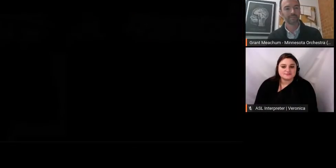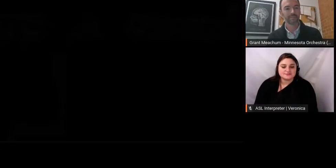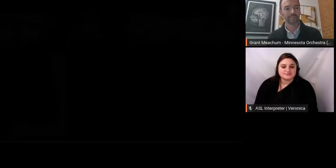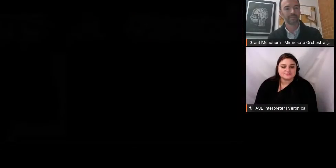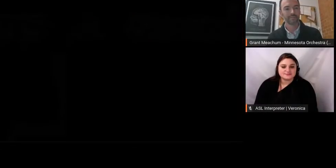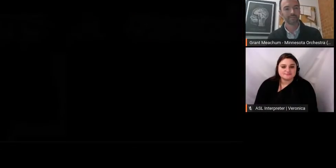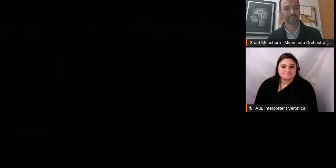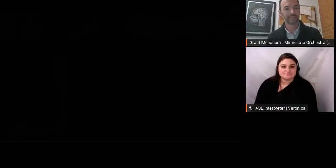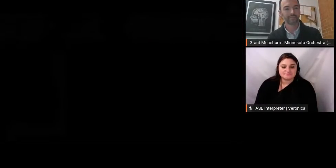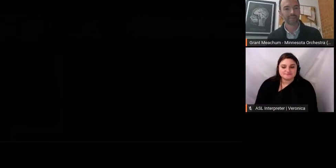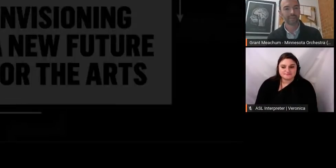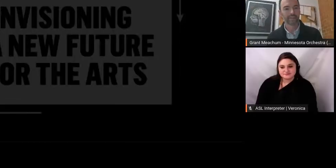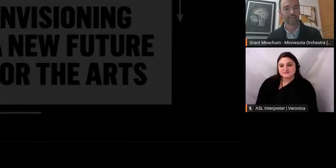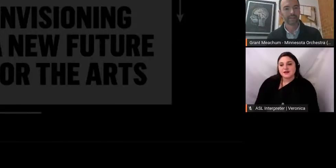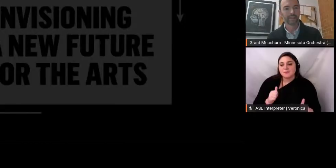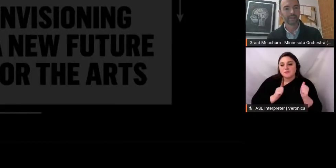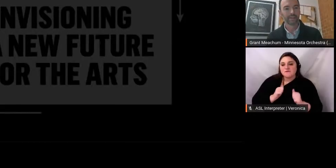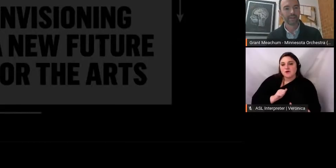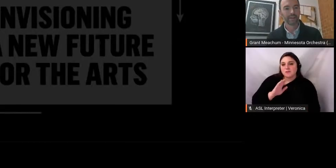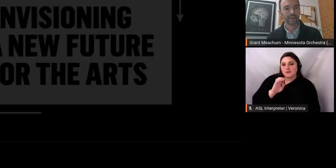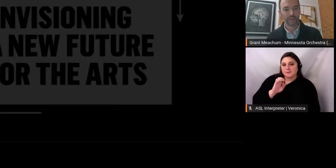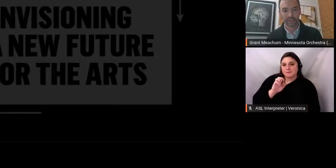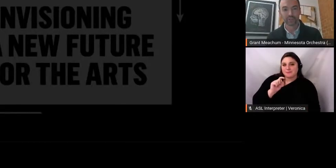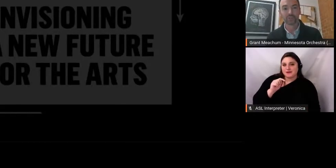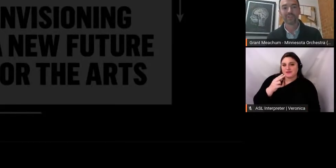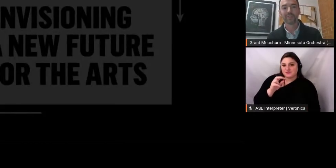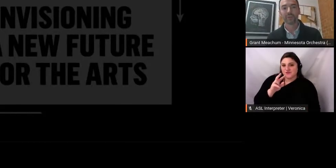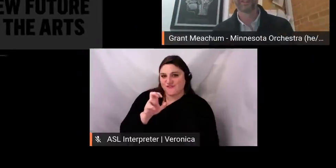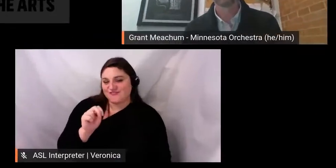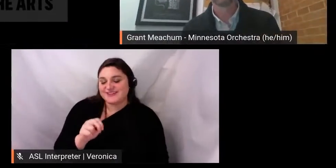(fades out) GRANT MEACHUM: Thank you so much, everyone.